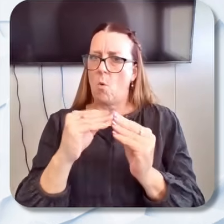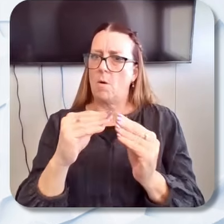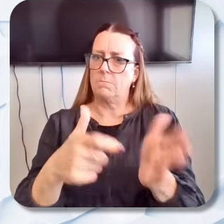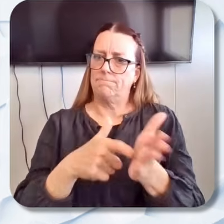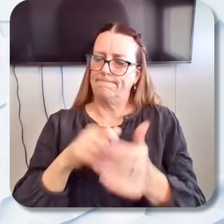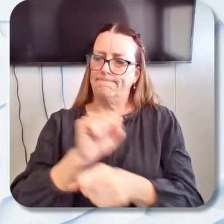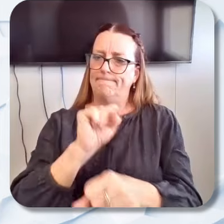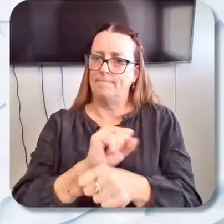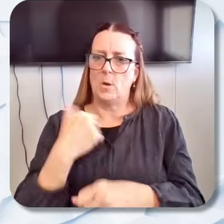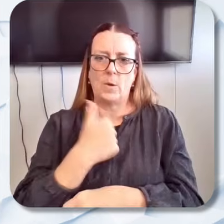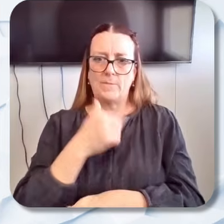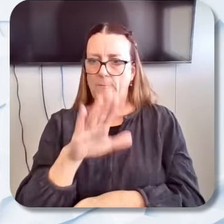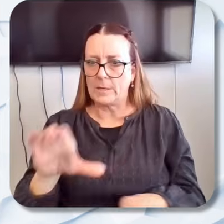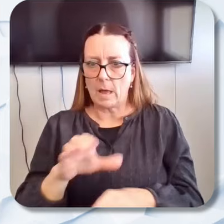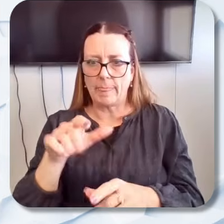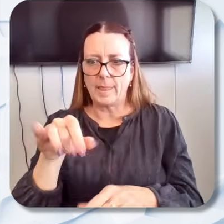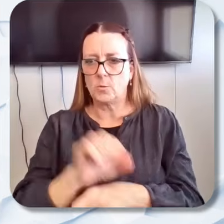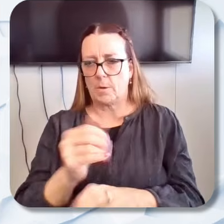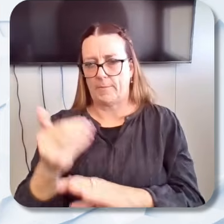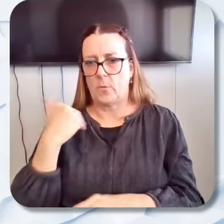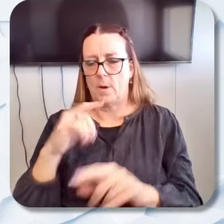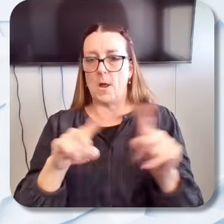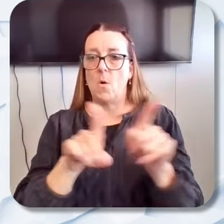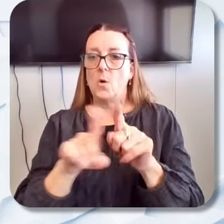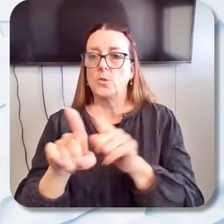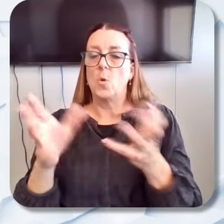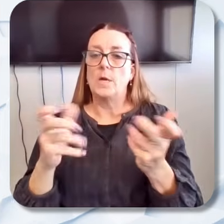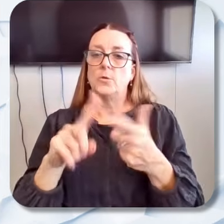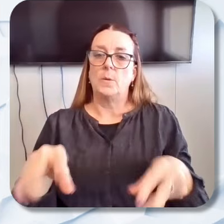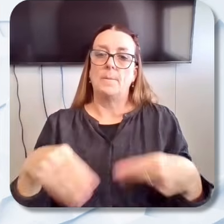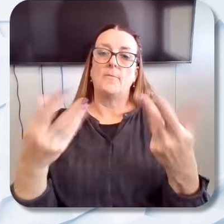never done it before, but we also wanted to make sure that we are providing some time